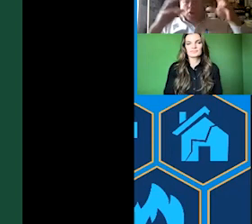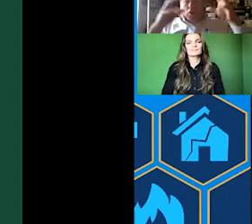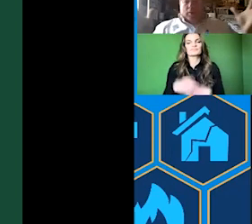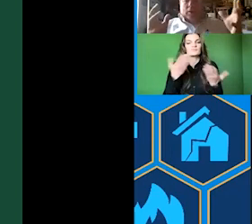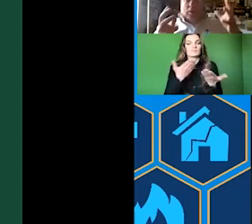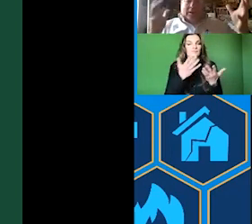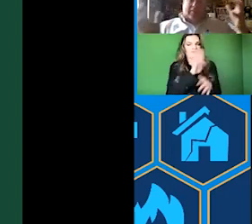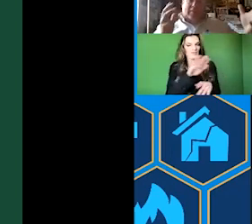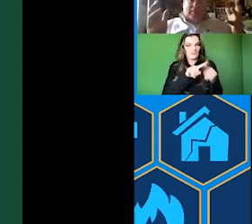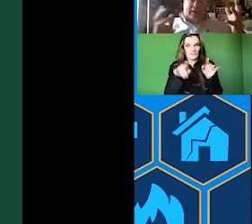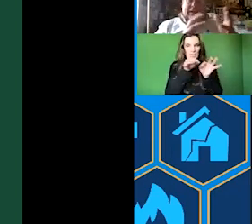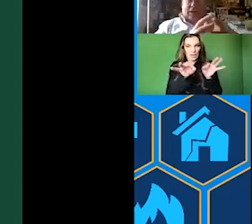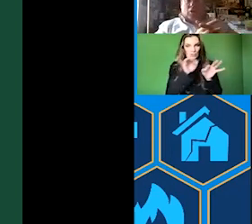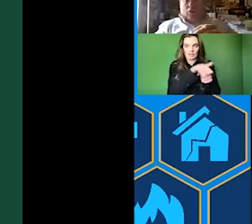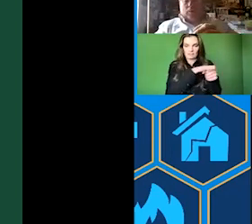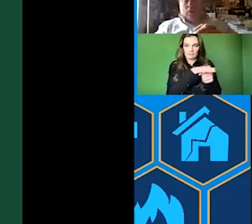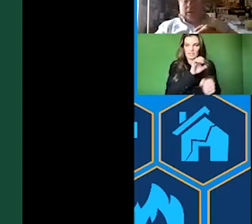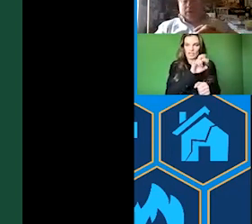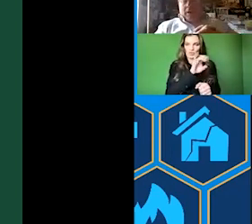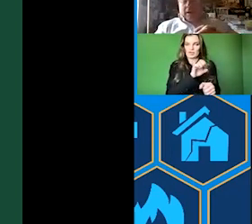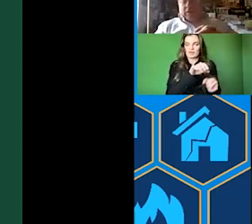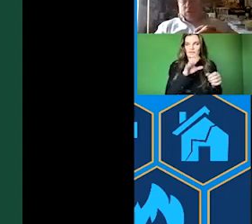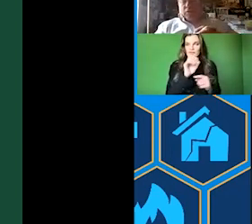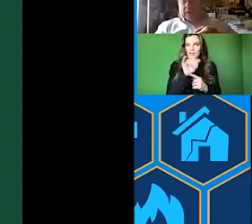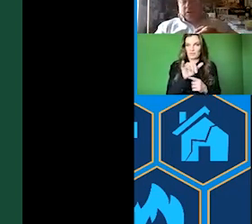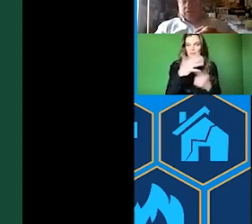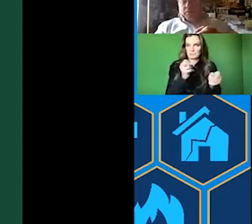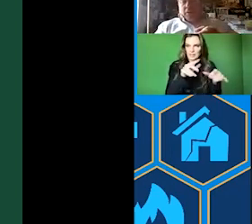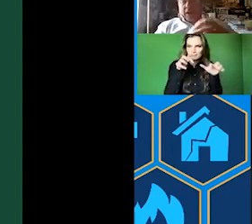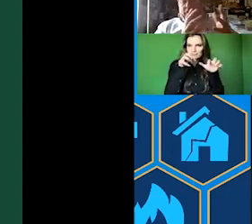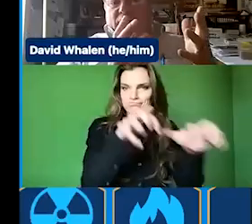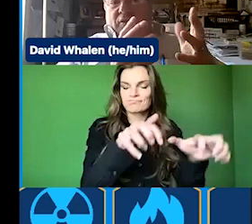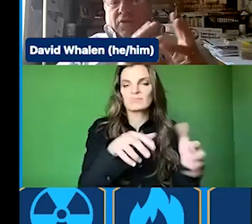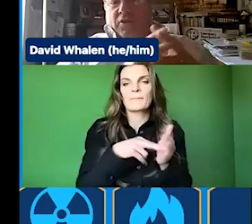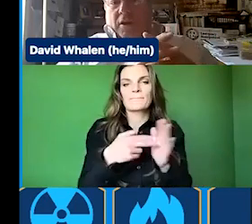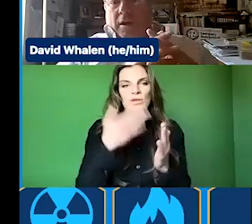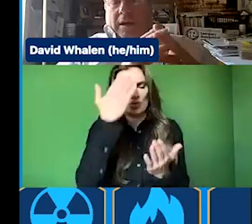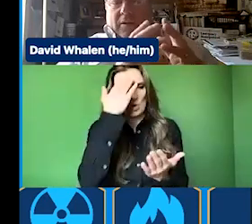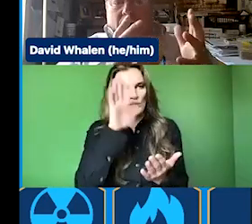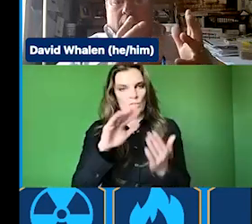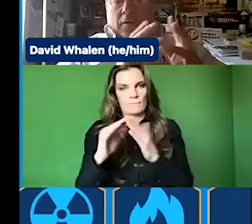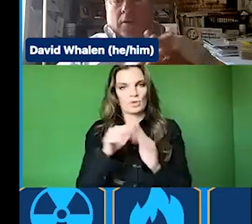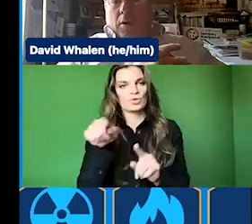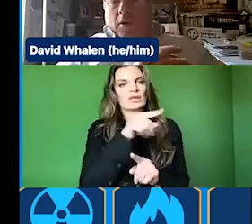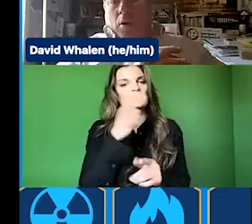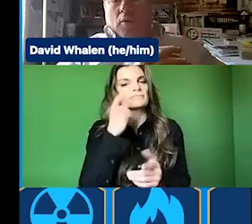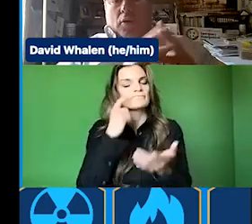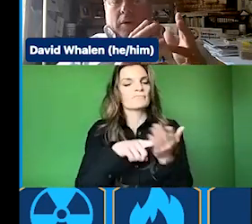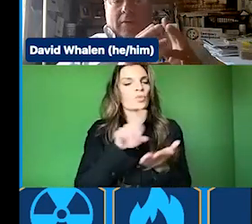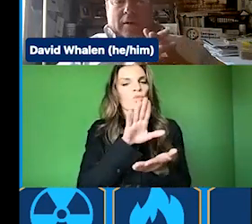Eerie county. You identify and recognize your whole community and the need areas. This I guess I will call it oval graph